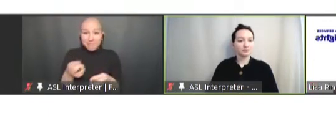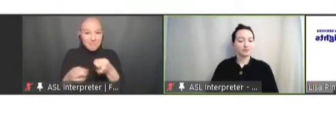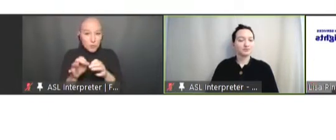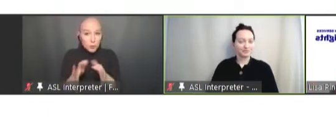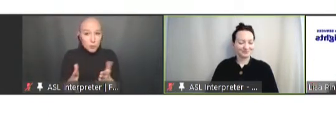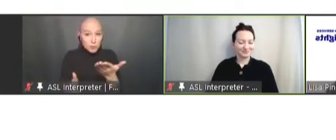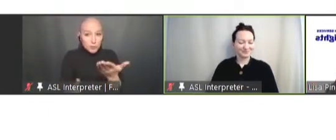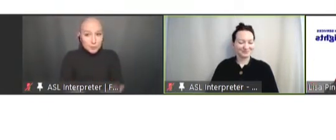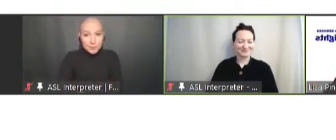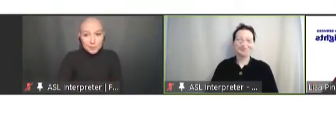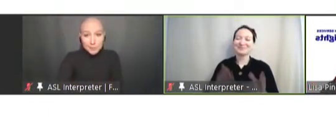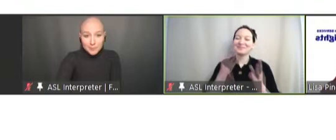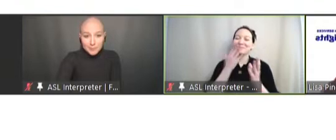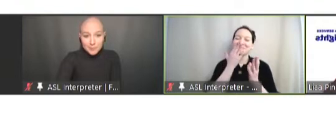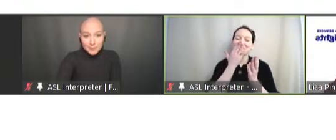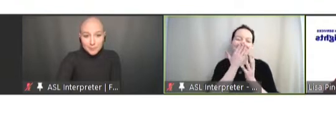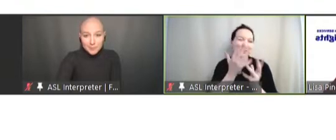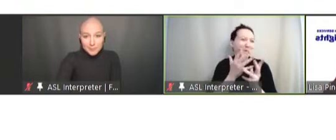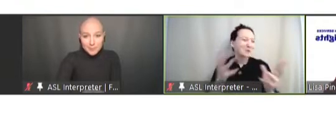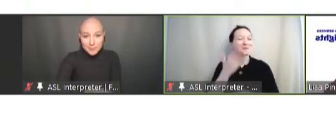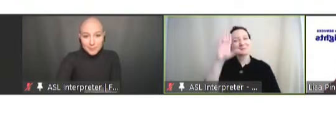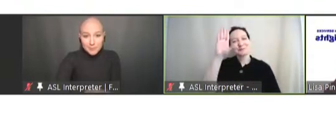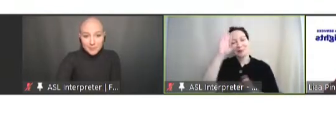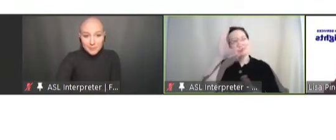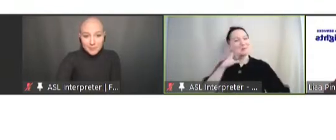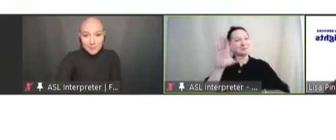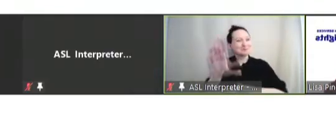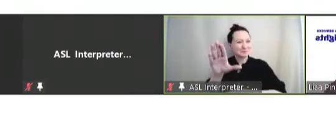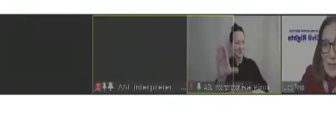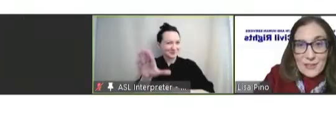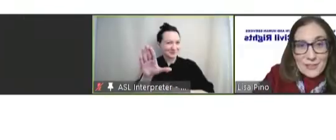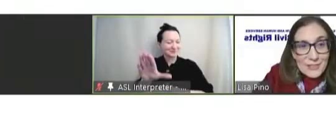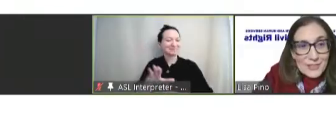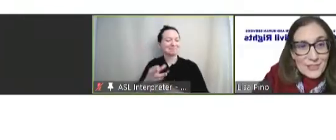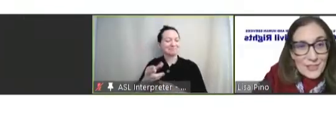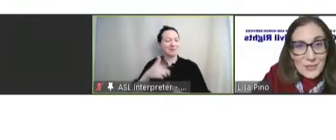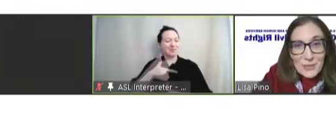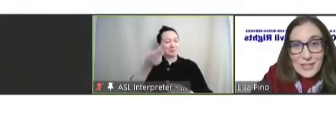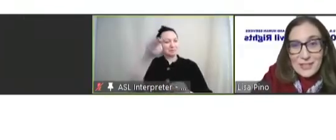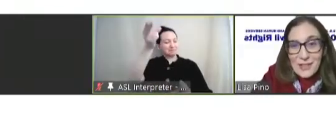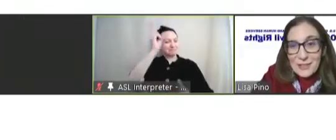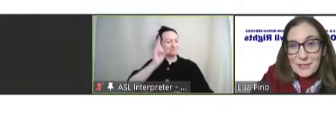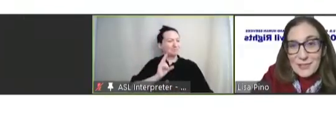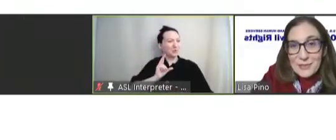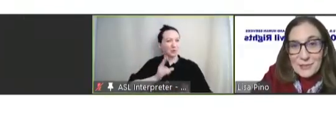Lisa Pino: Thank you so much. Good afternoon, everyone. It's such an honor to join all of you.